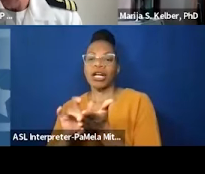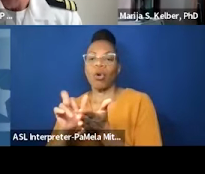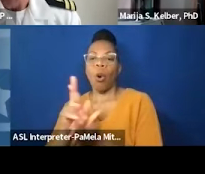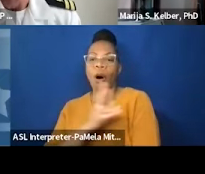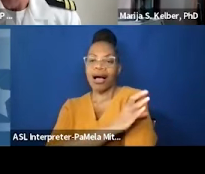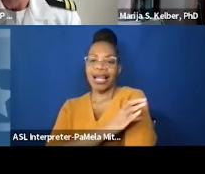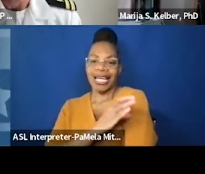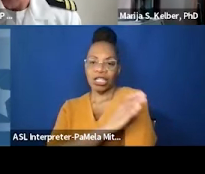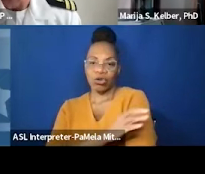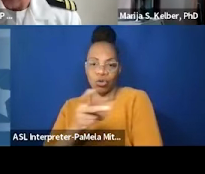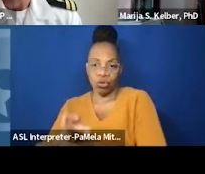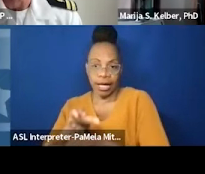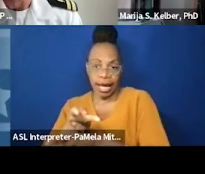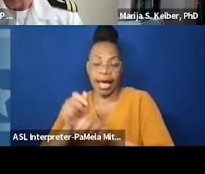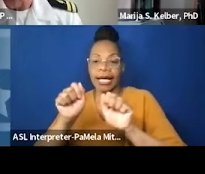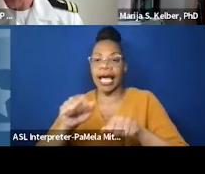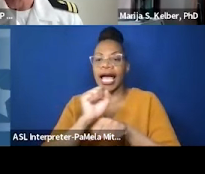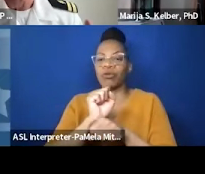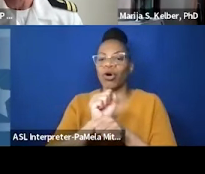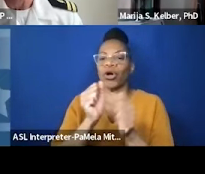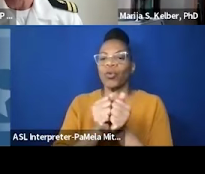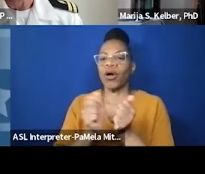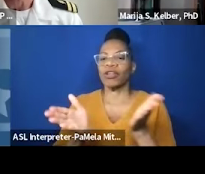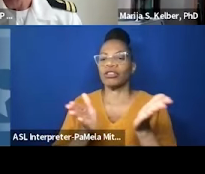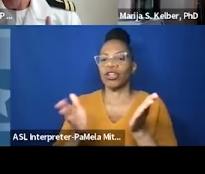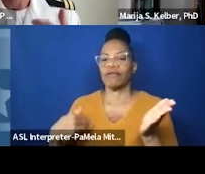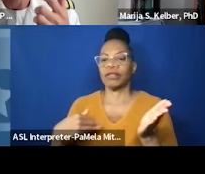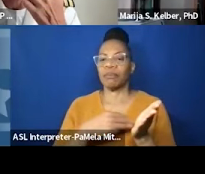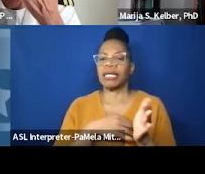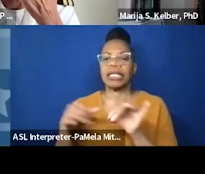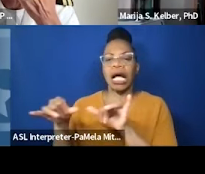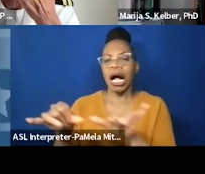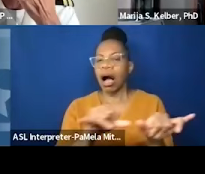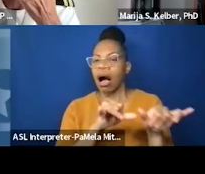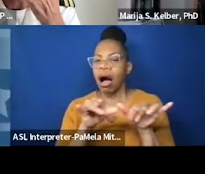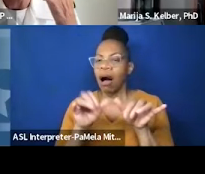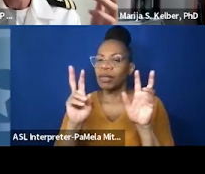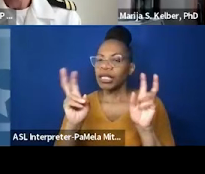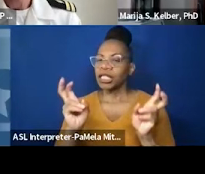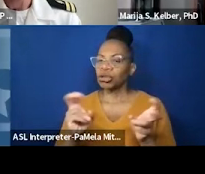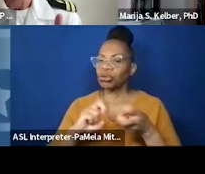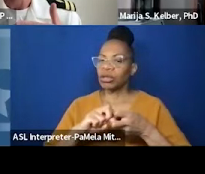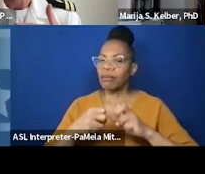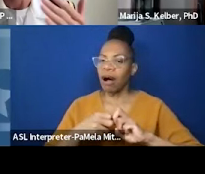with service members across a number of issues, common issues, adjustment to the military, life stressors,